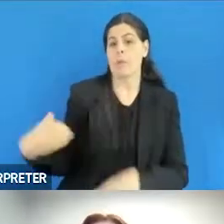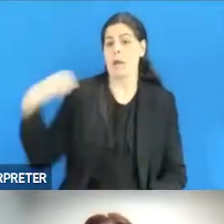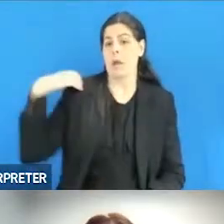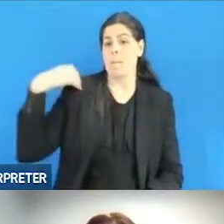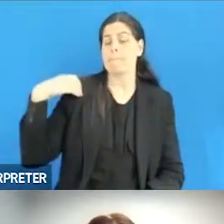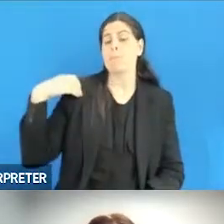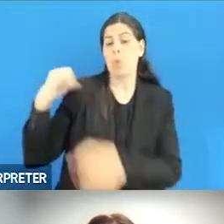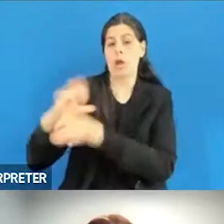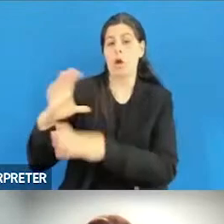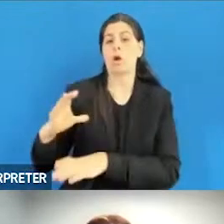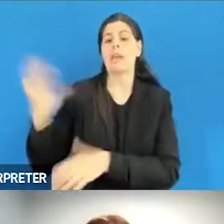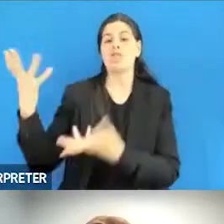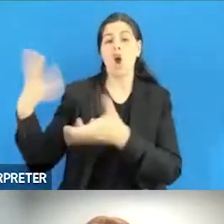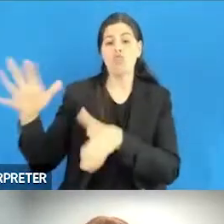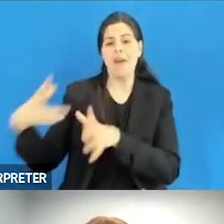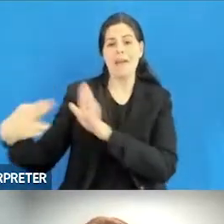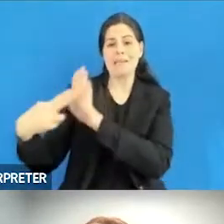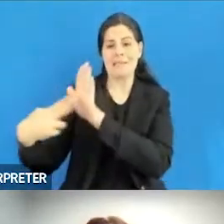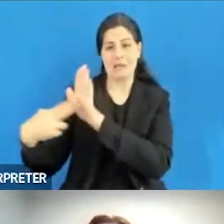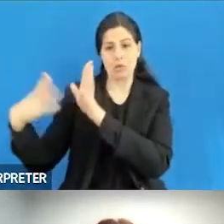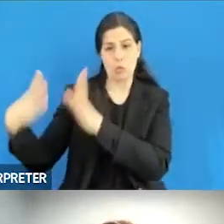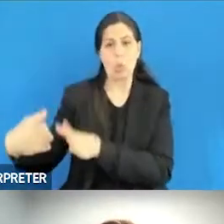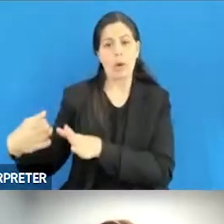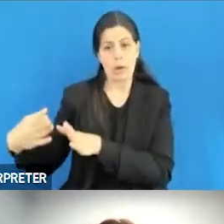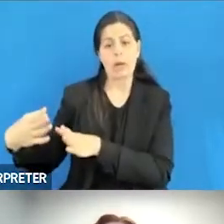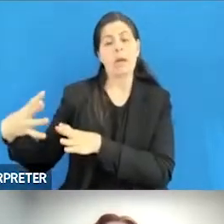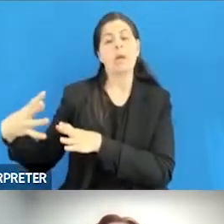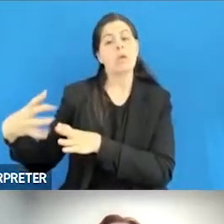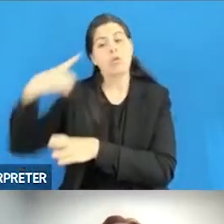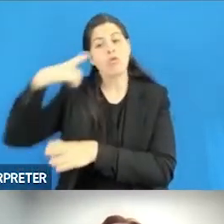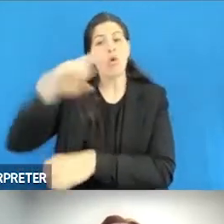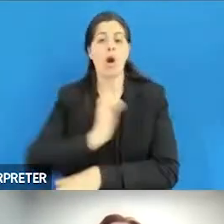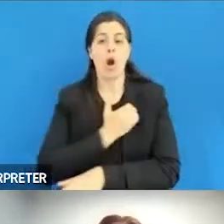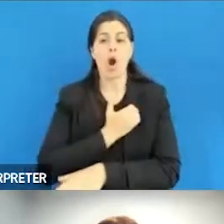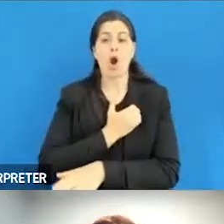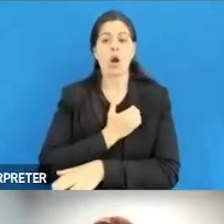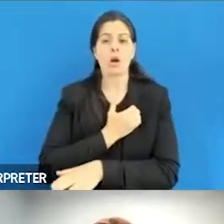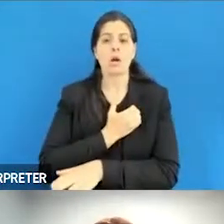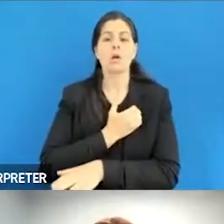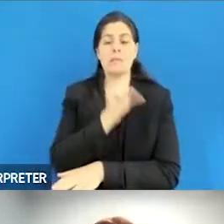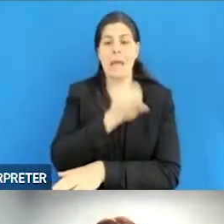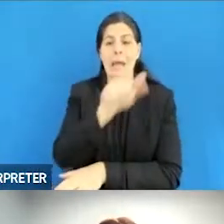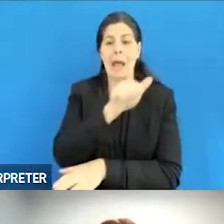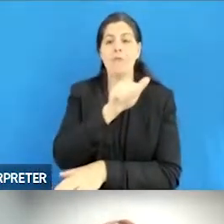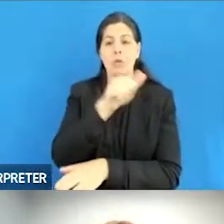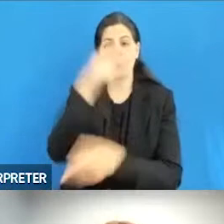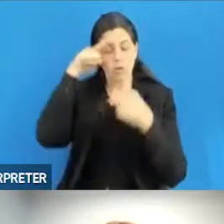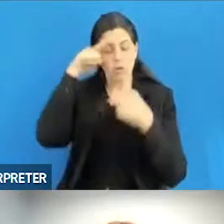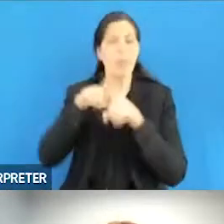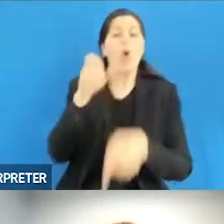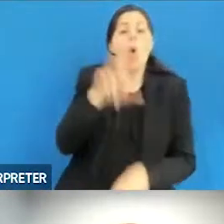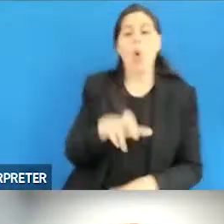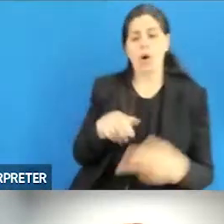to one of our SAG-AFTRA podcast agreements or you can cover your own podcast by becoming a signatory.